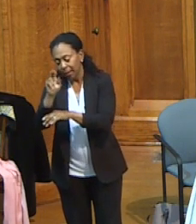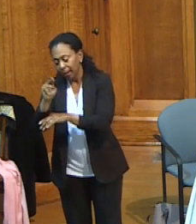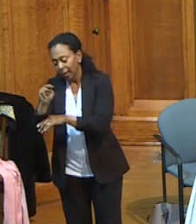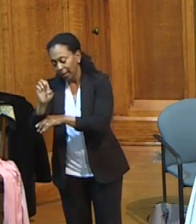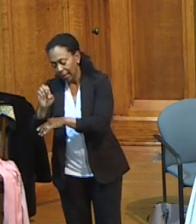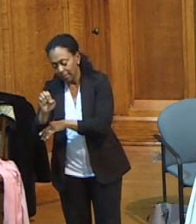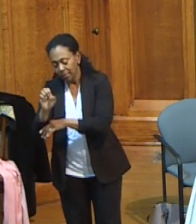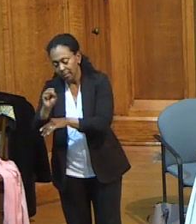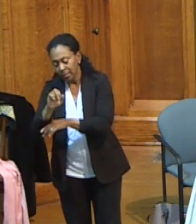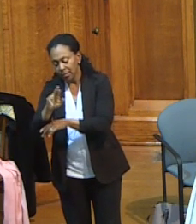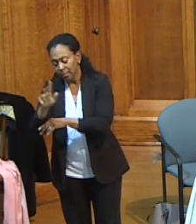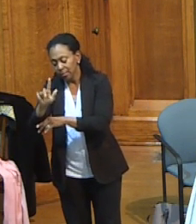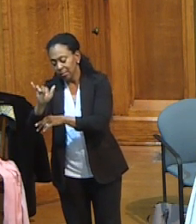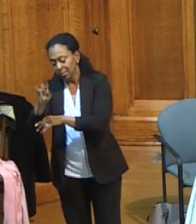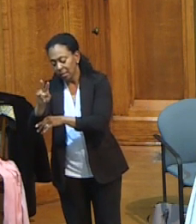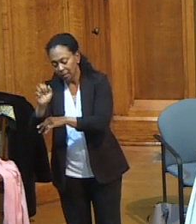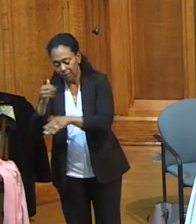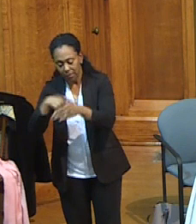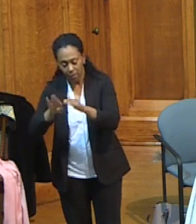It was a great crisis in Helen's life.